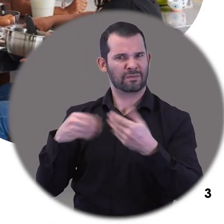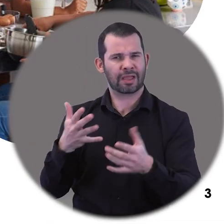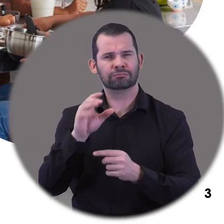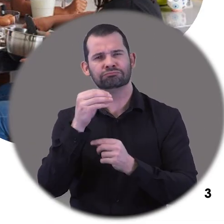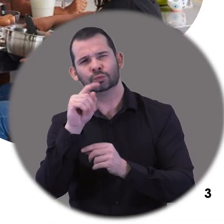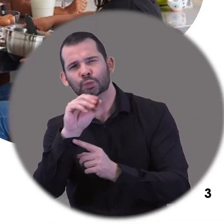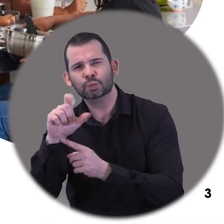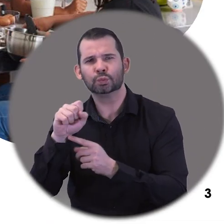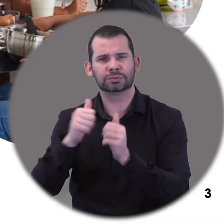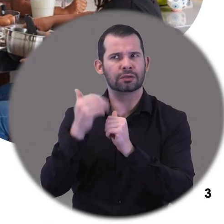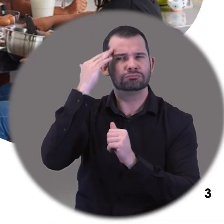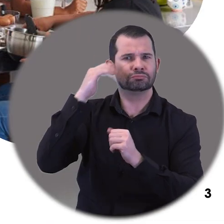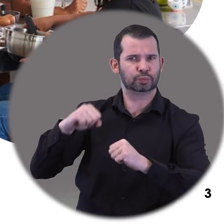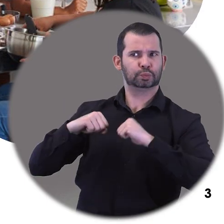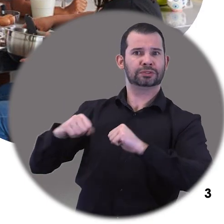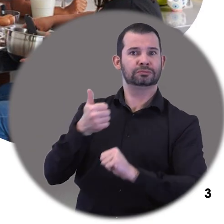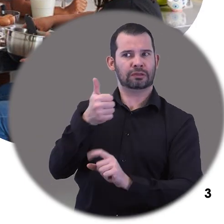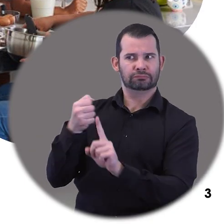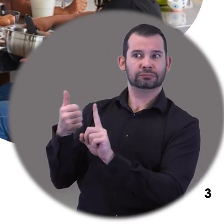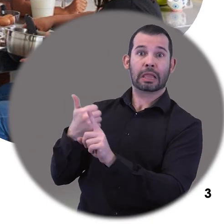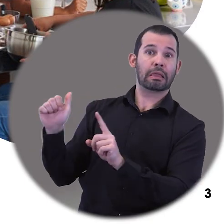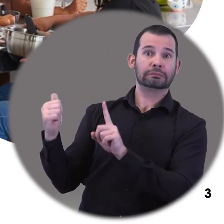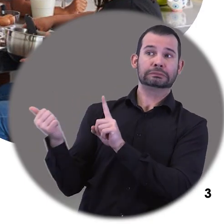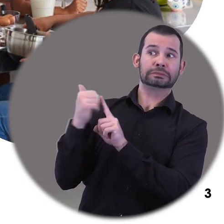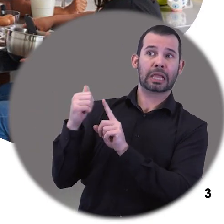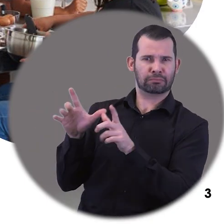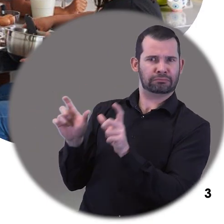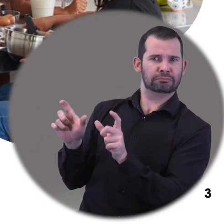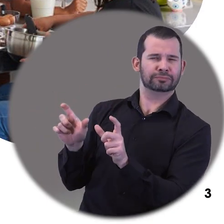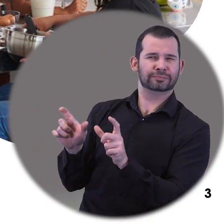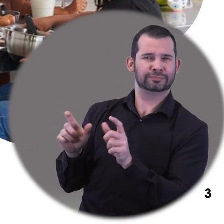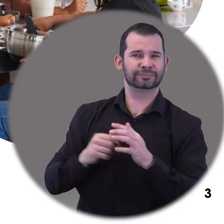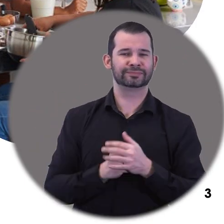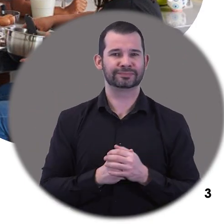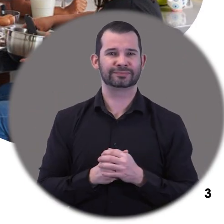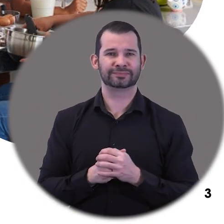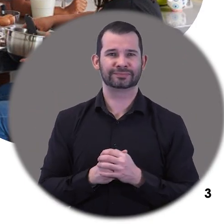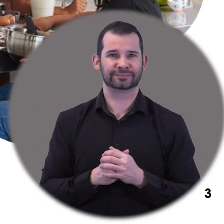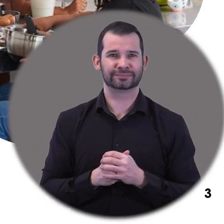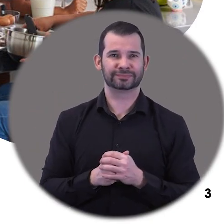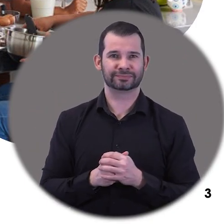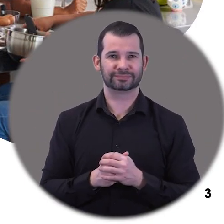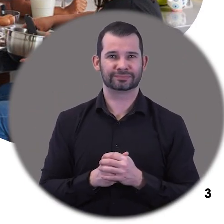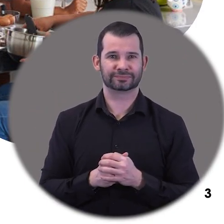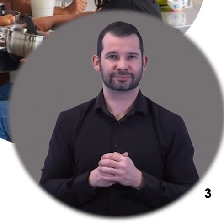and by providing tools to protect yourself from scams.